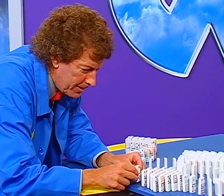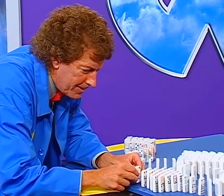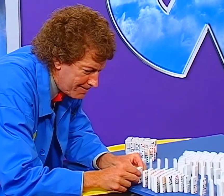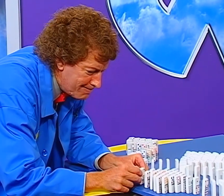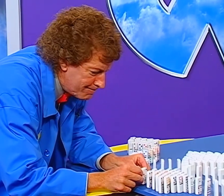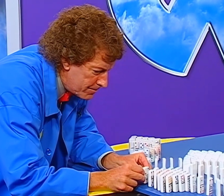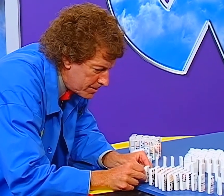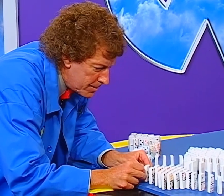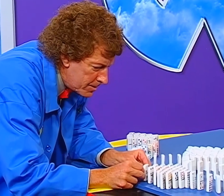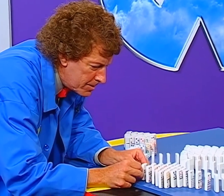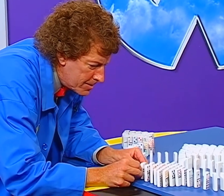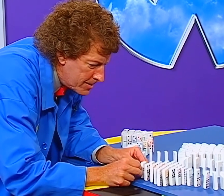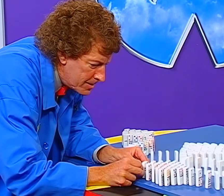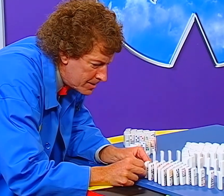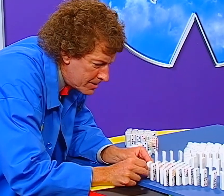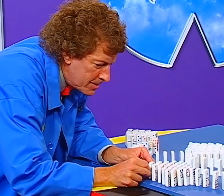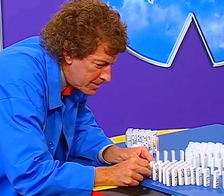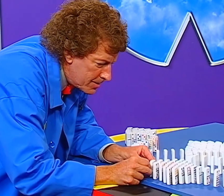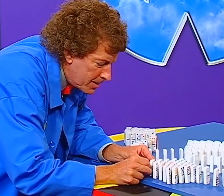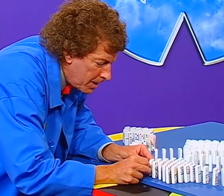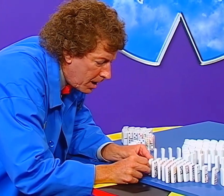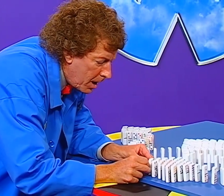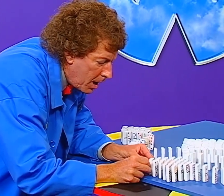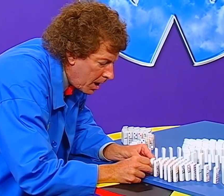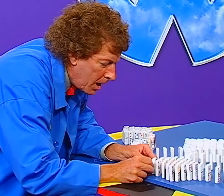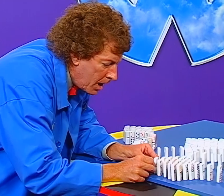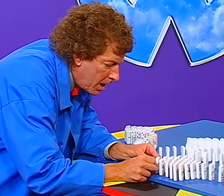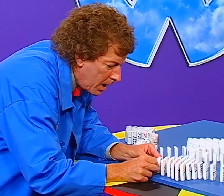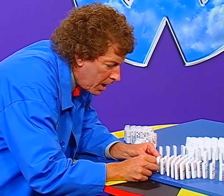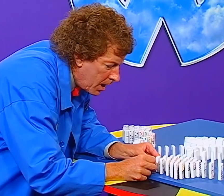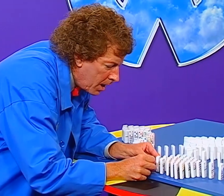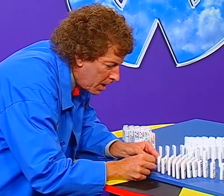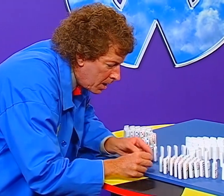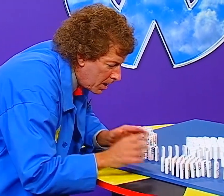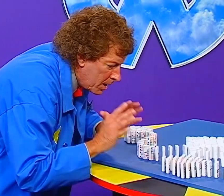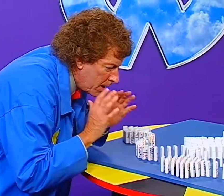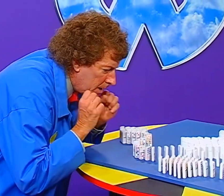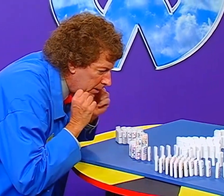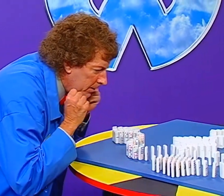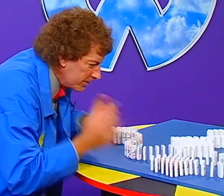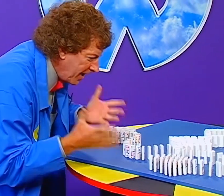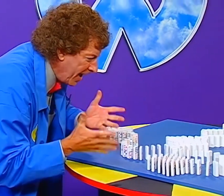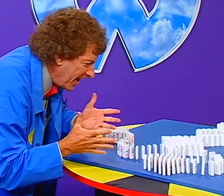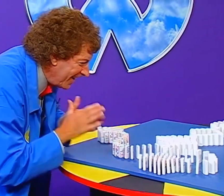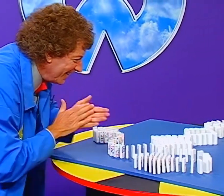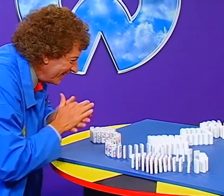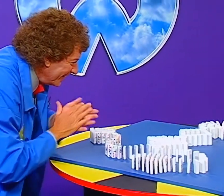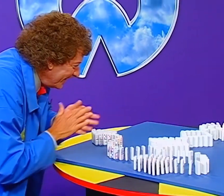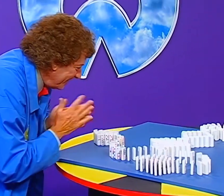OH, UM. FINALLY.